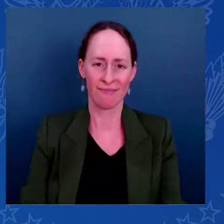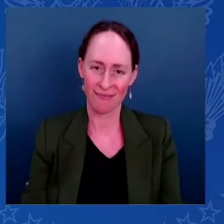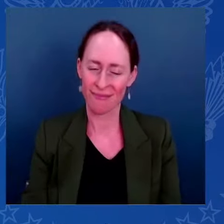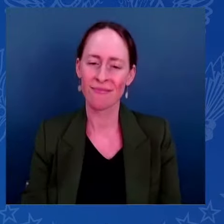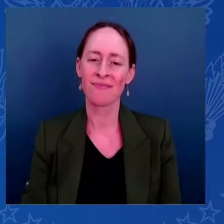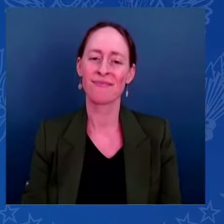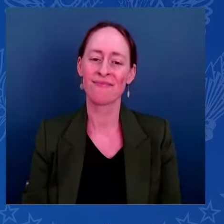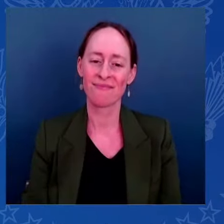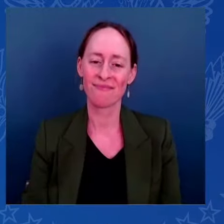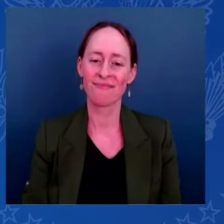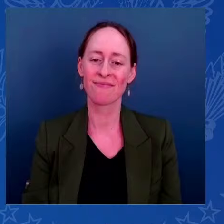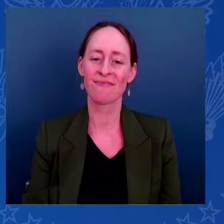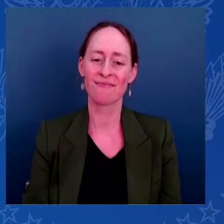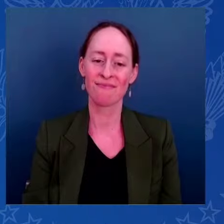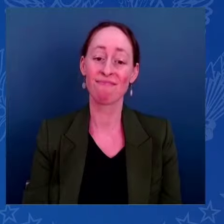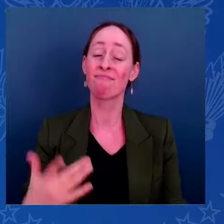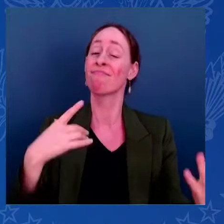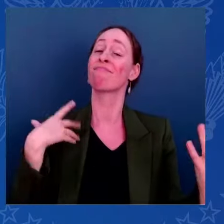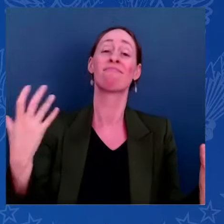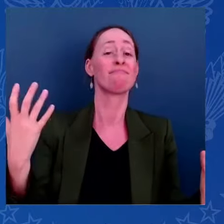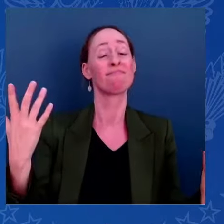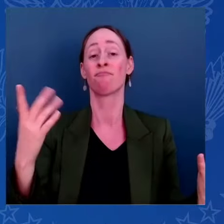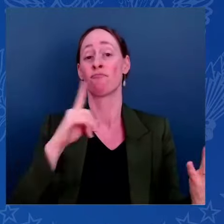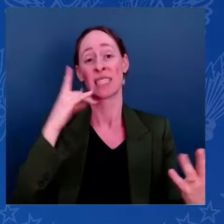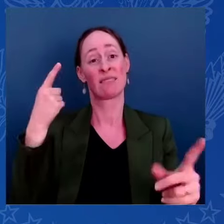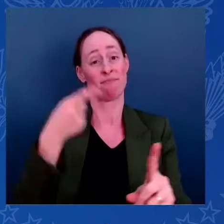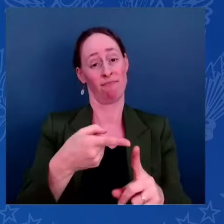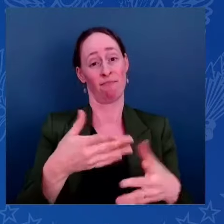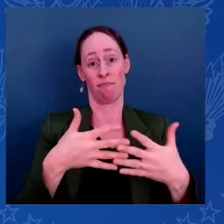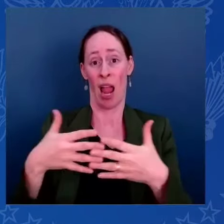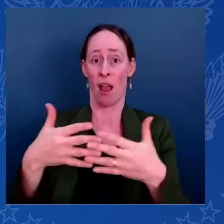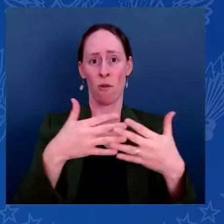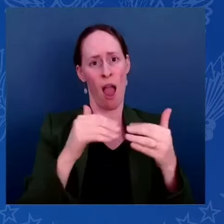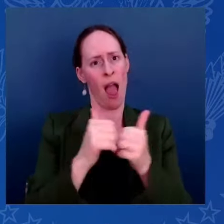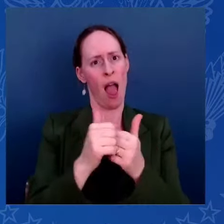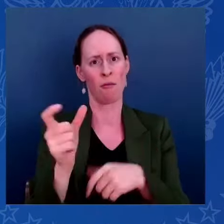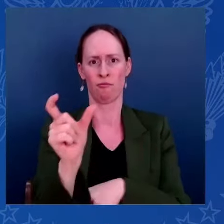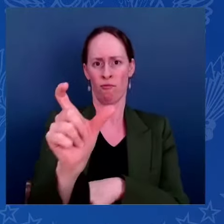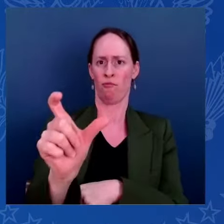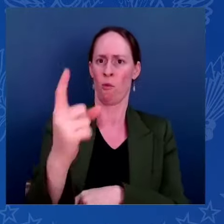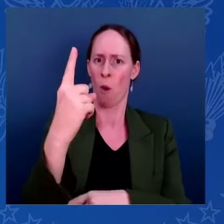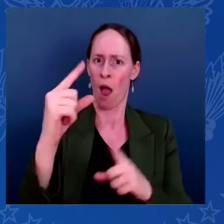I spent a lot of time with Xi Jinping, and I was -- they -- they tape everything we say.